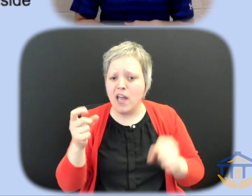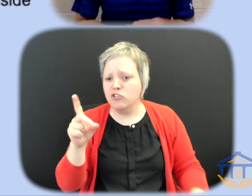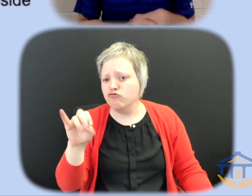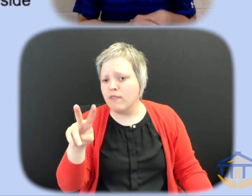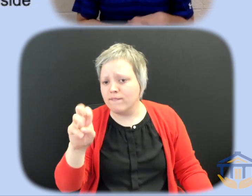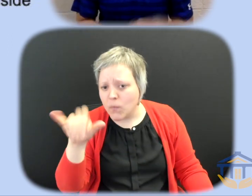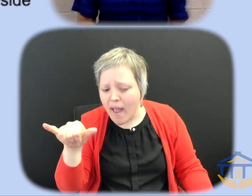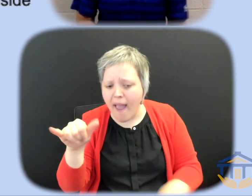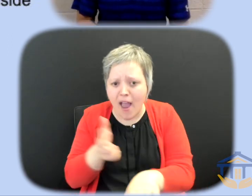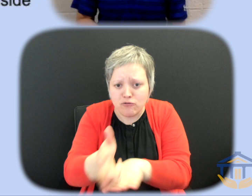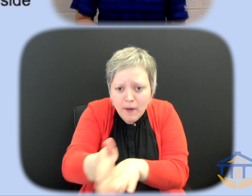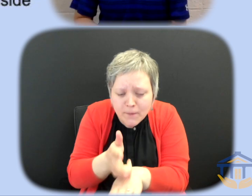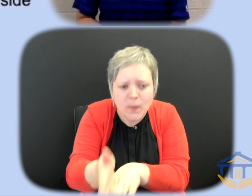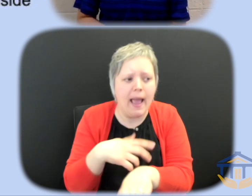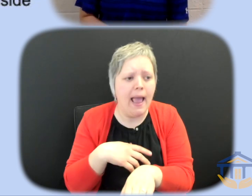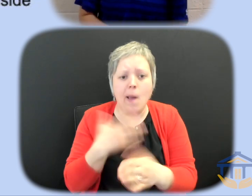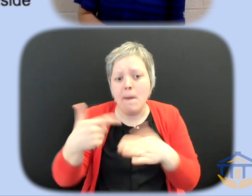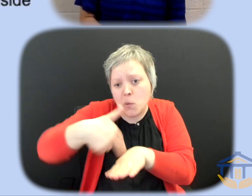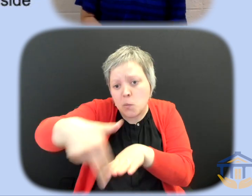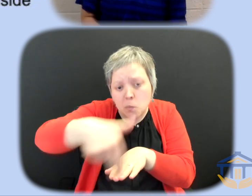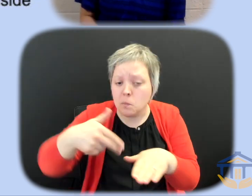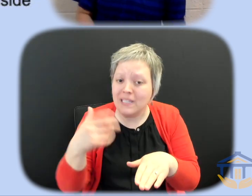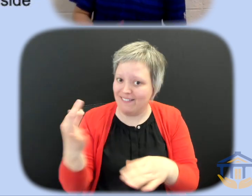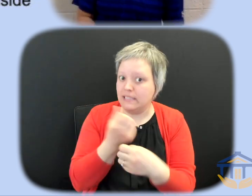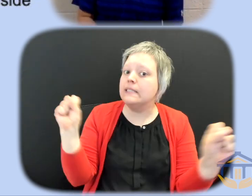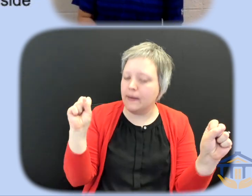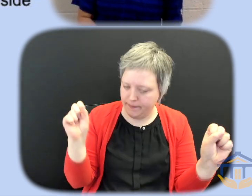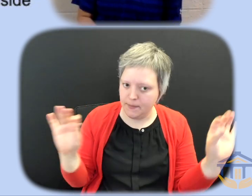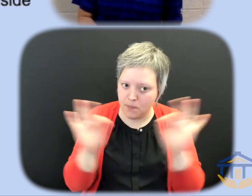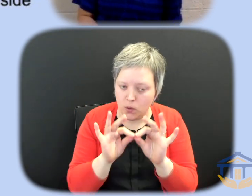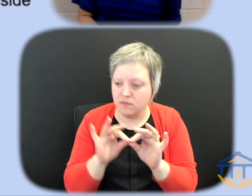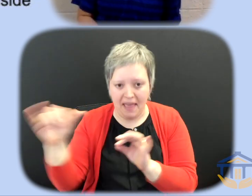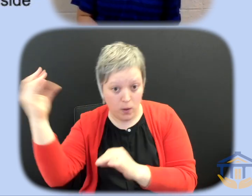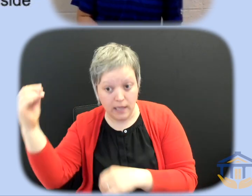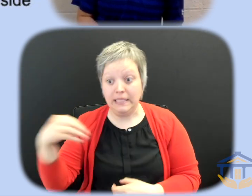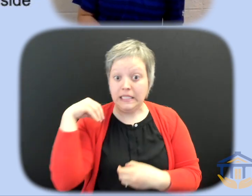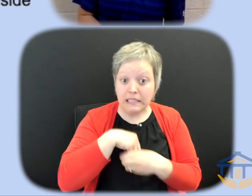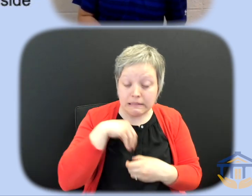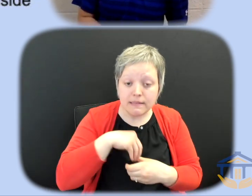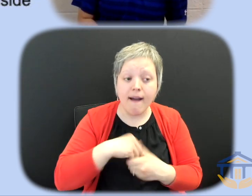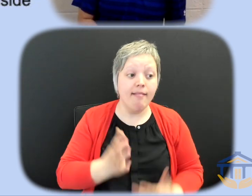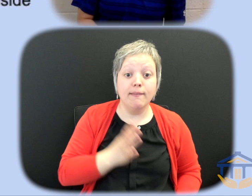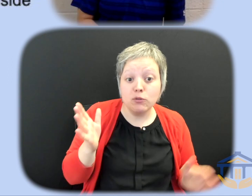that's safe is also fine. Inside a living room, bedroom, or basement without clutter,